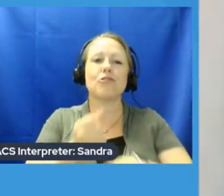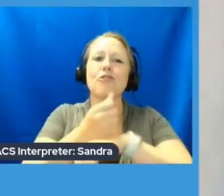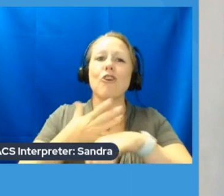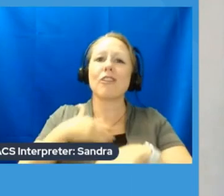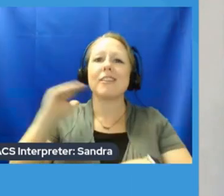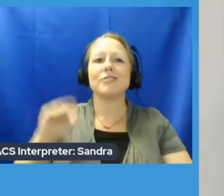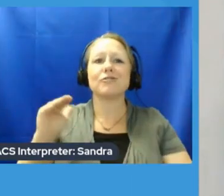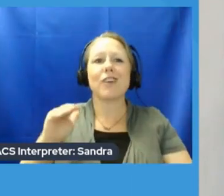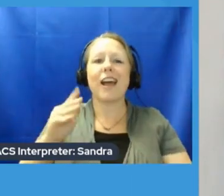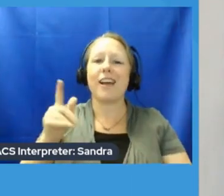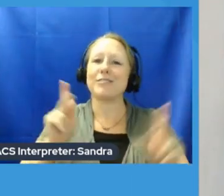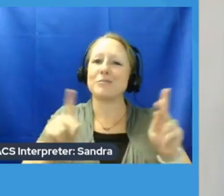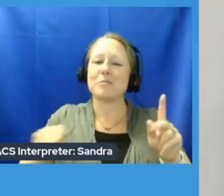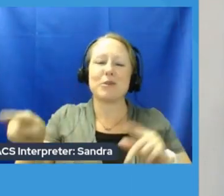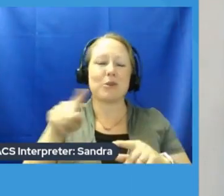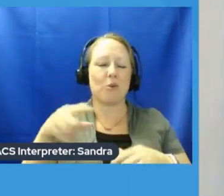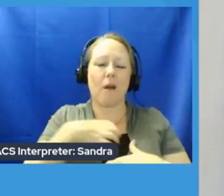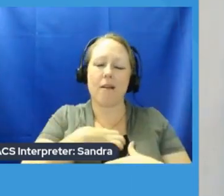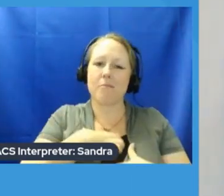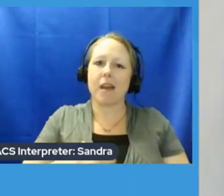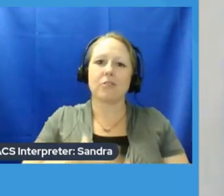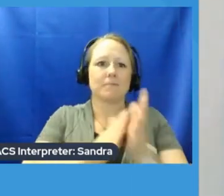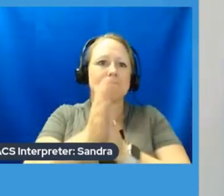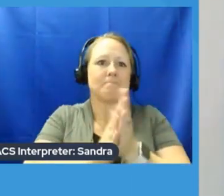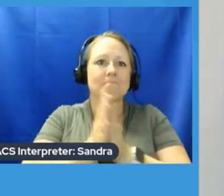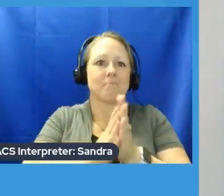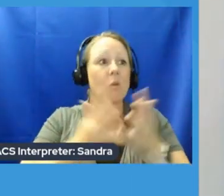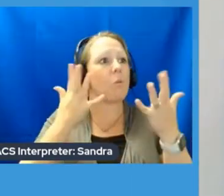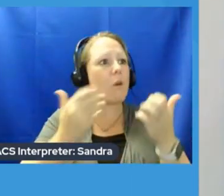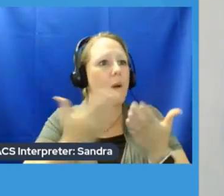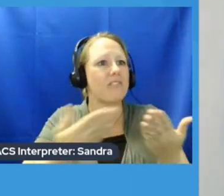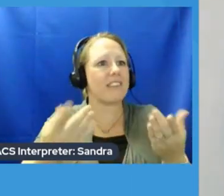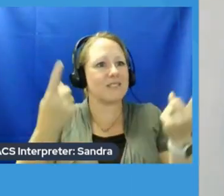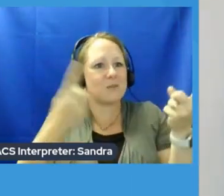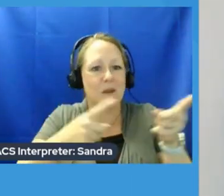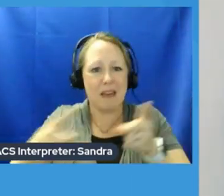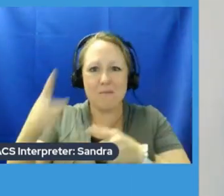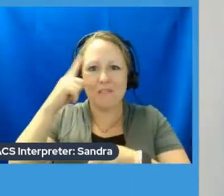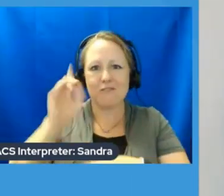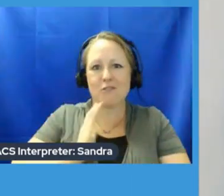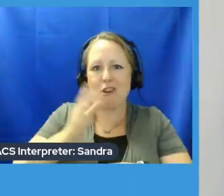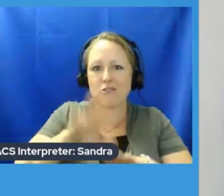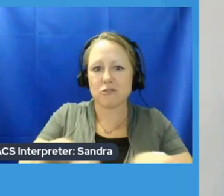We wanna make things happen for children. We know that our work is critically important.